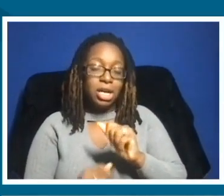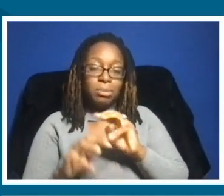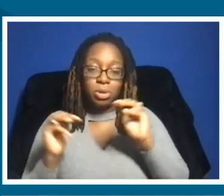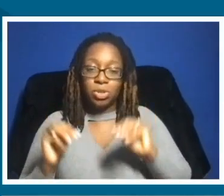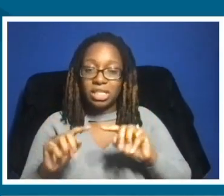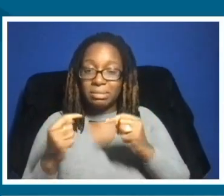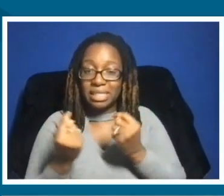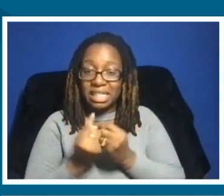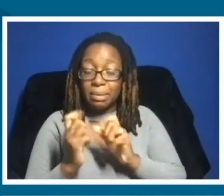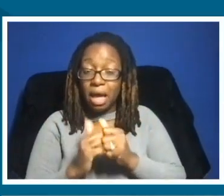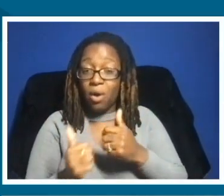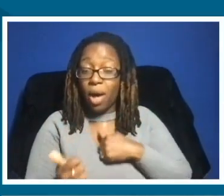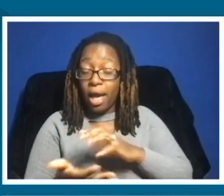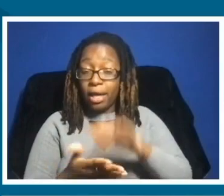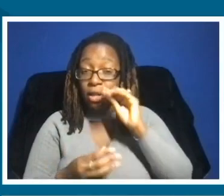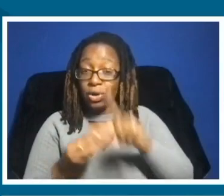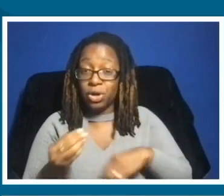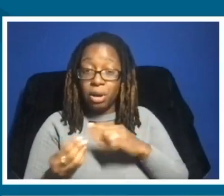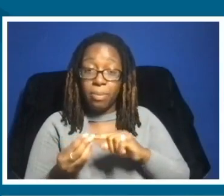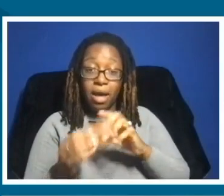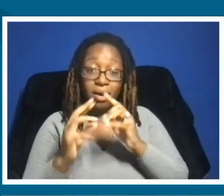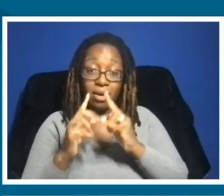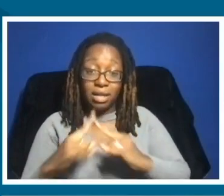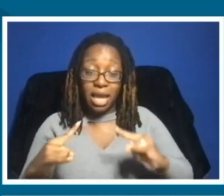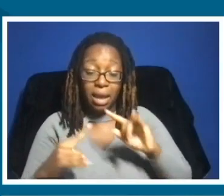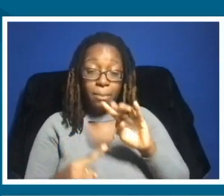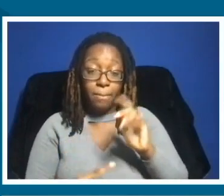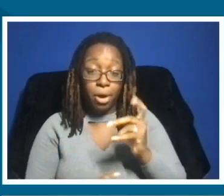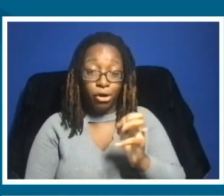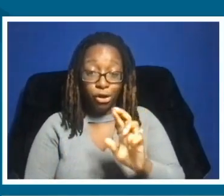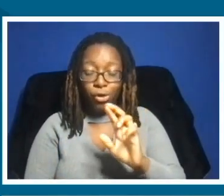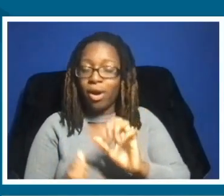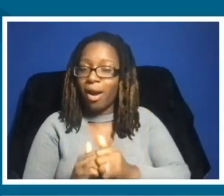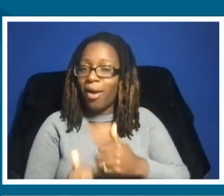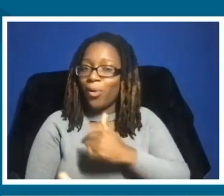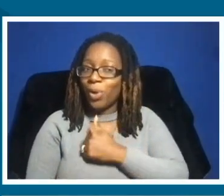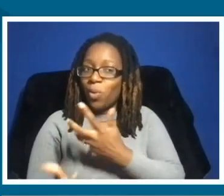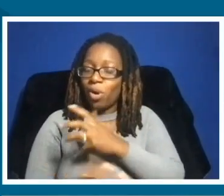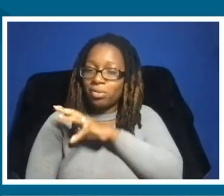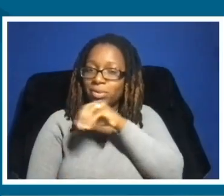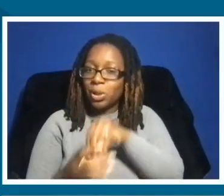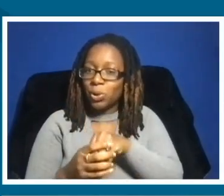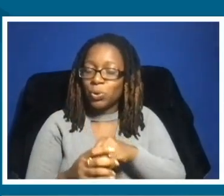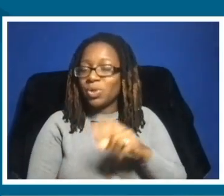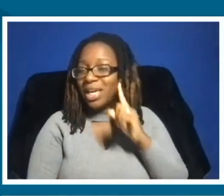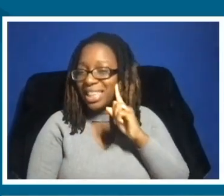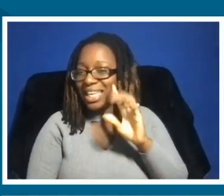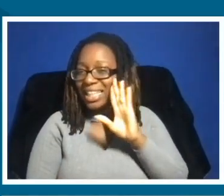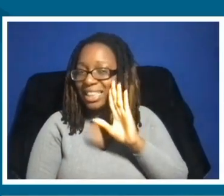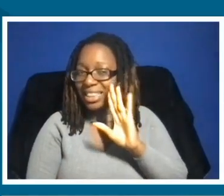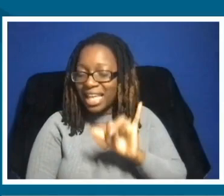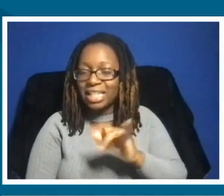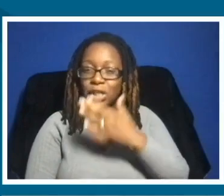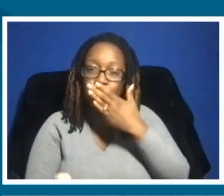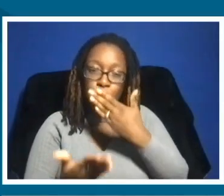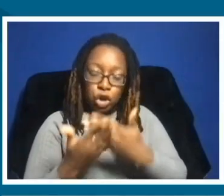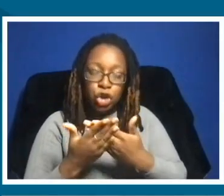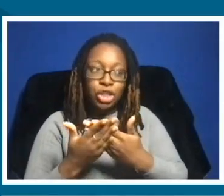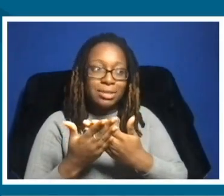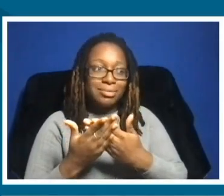collaboratively made the decision to include that so i think that's a good example of the reese's cup that andrea